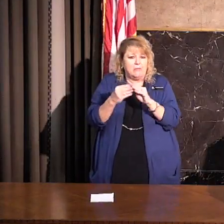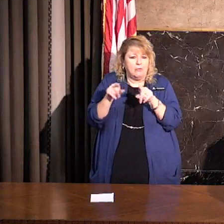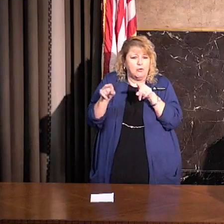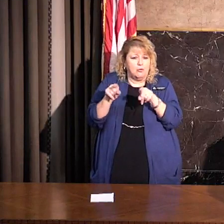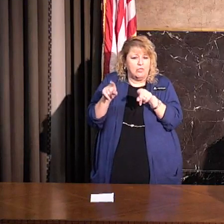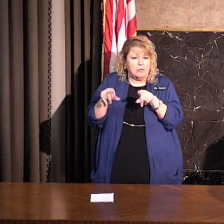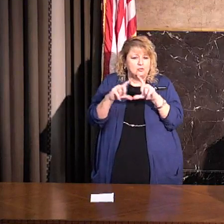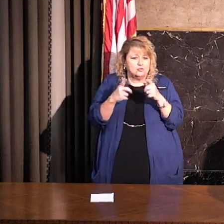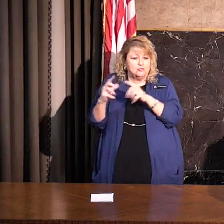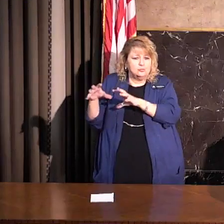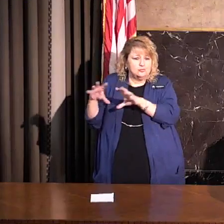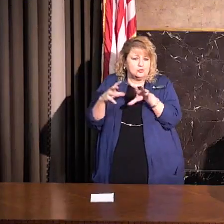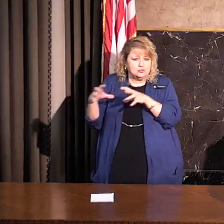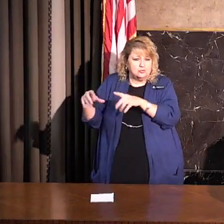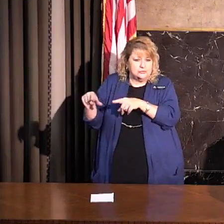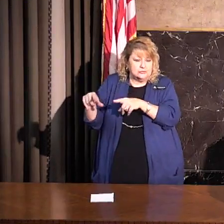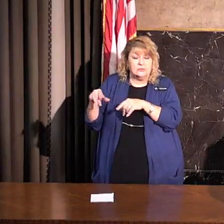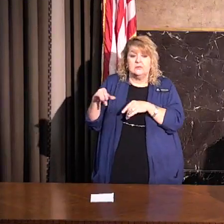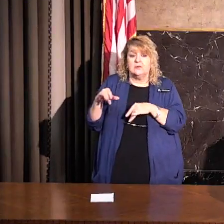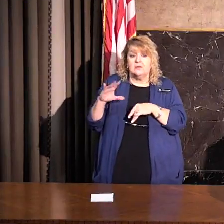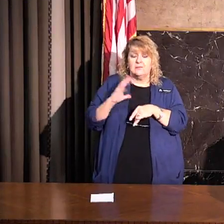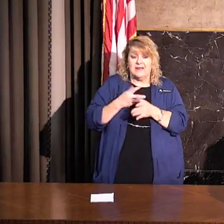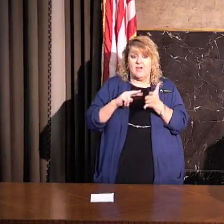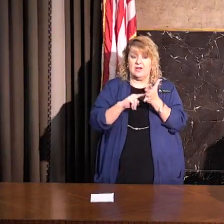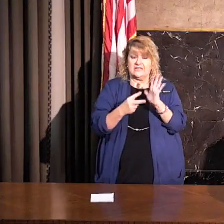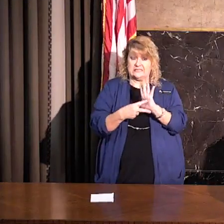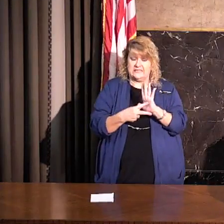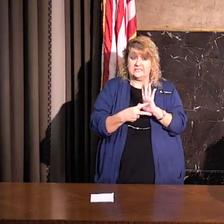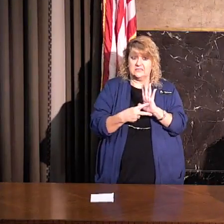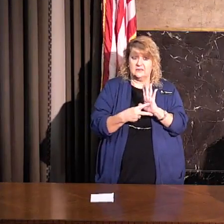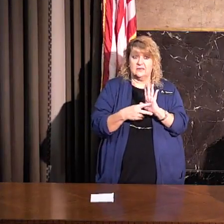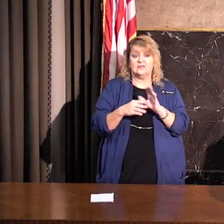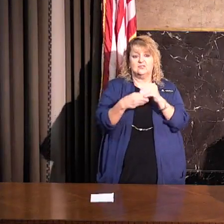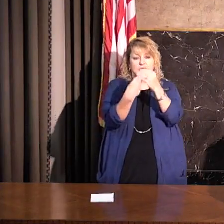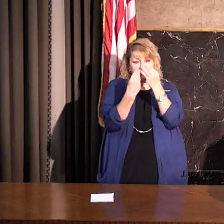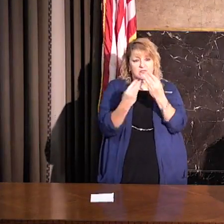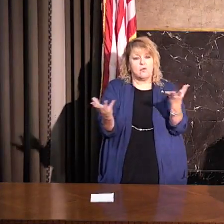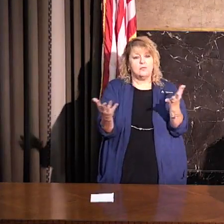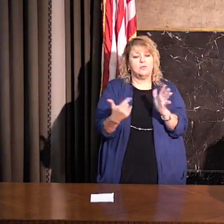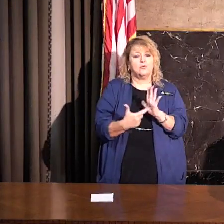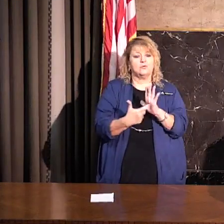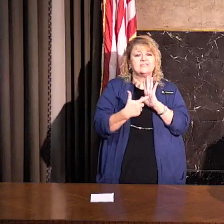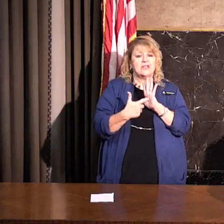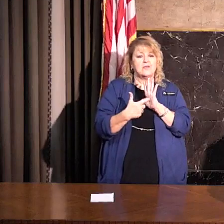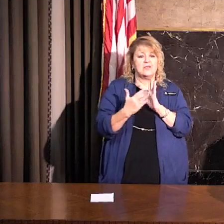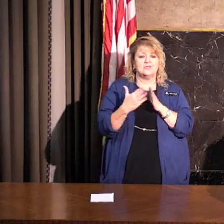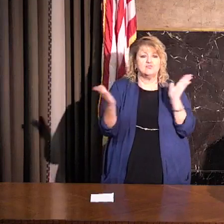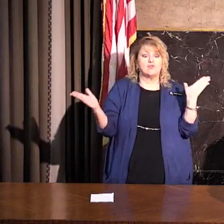number but our intent here is